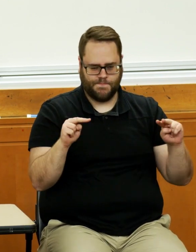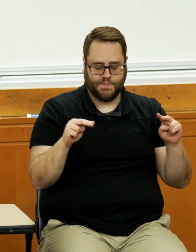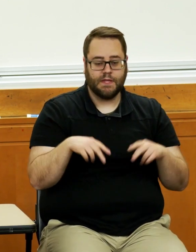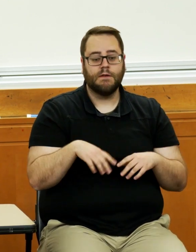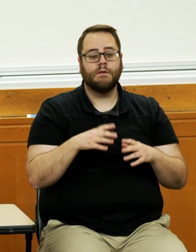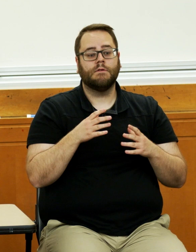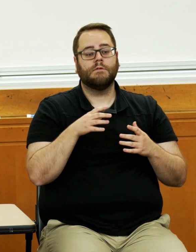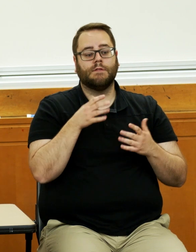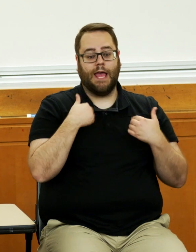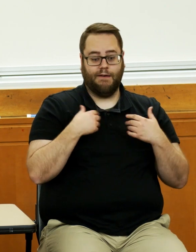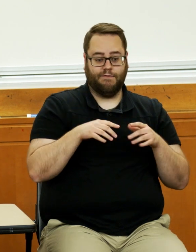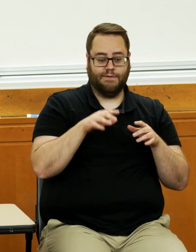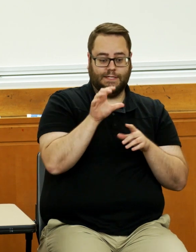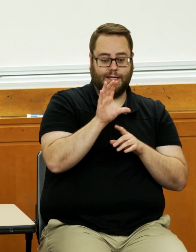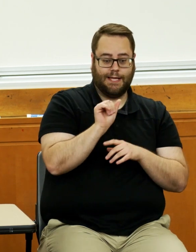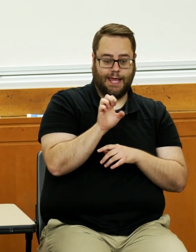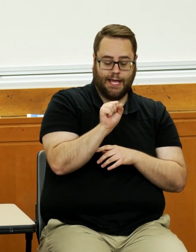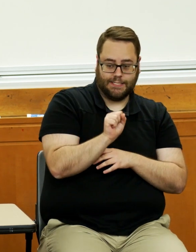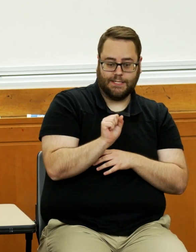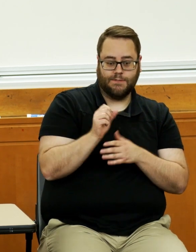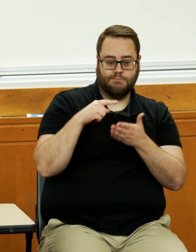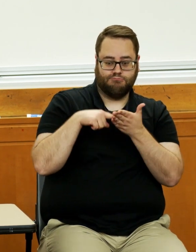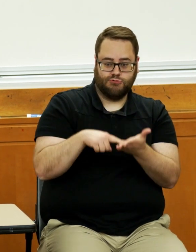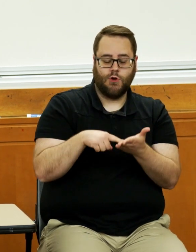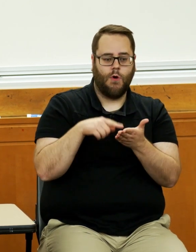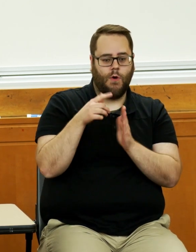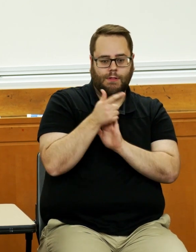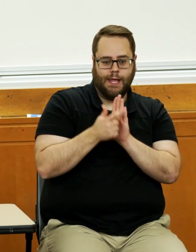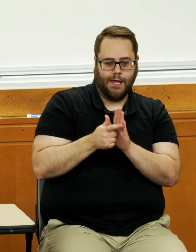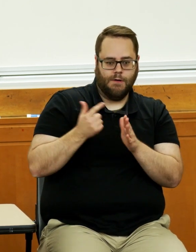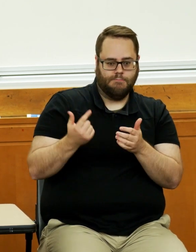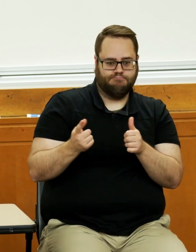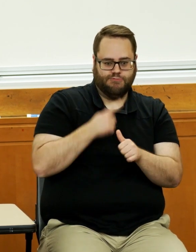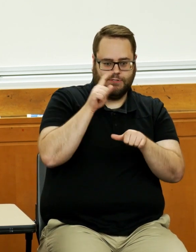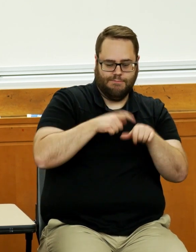establish legal precedence did not always coincide with SNCC's preference for public demonstrations,